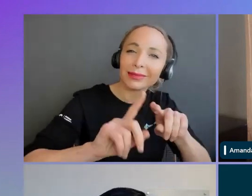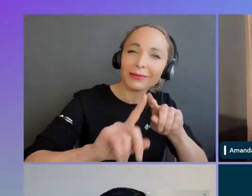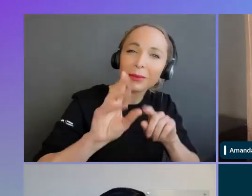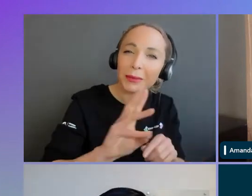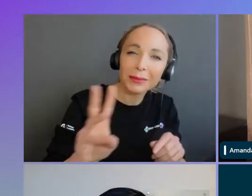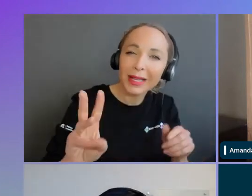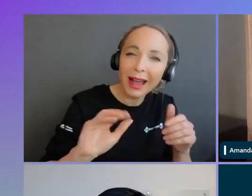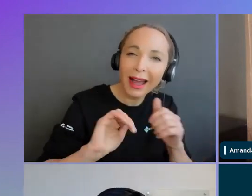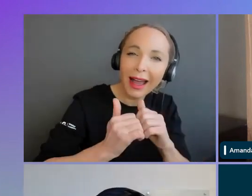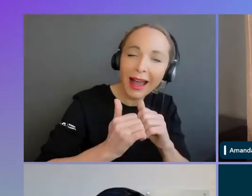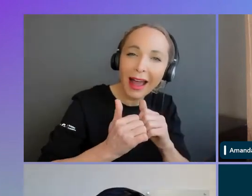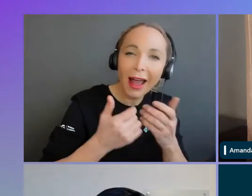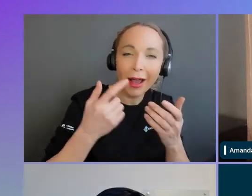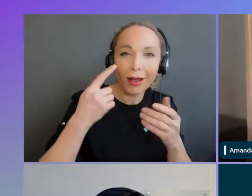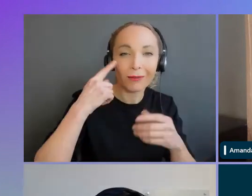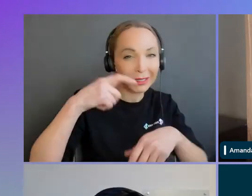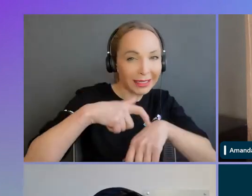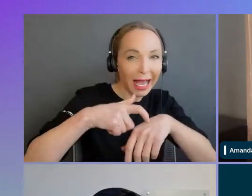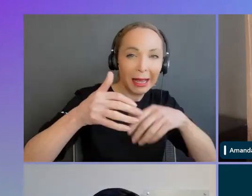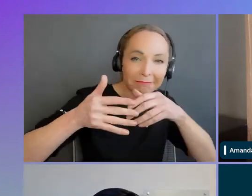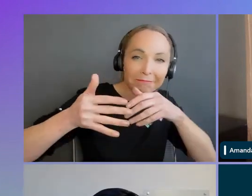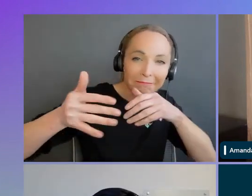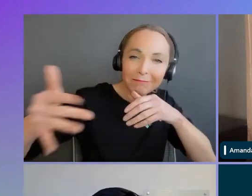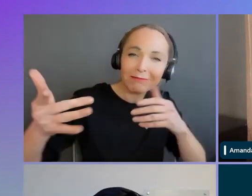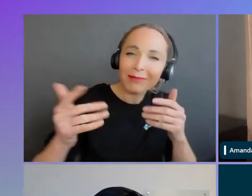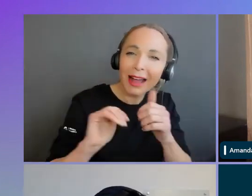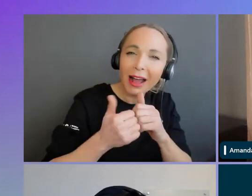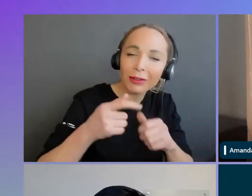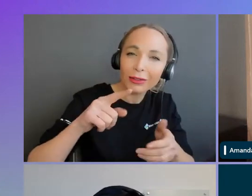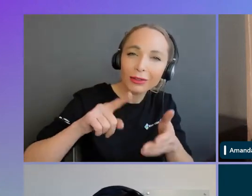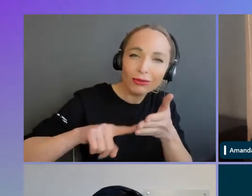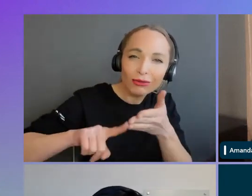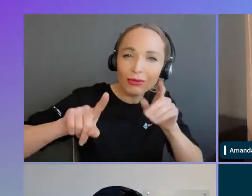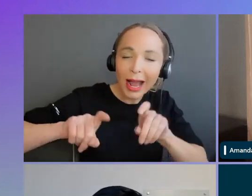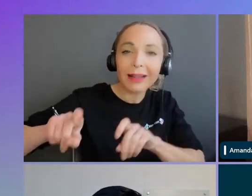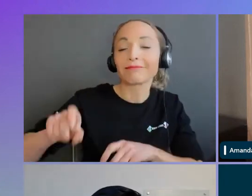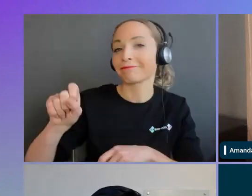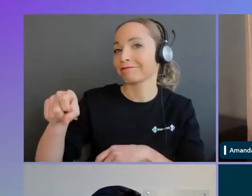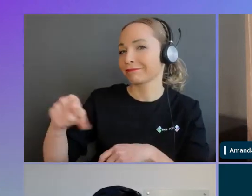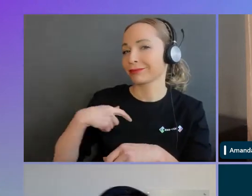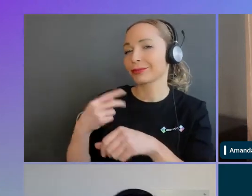our progress. Um, we use the AKS reports tool, um, and this, this